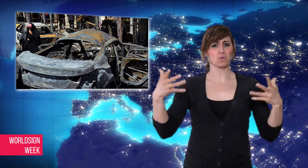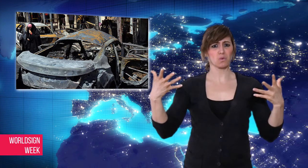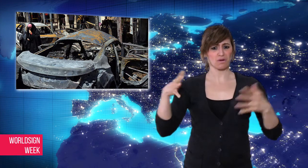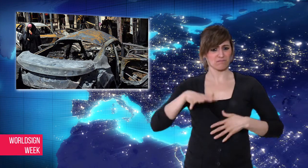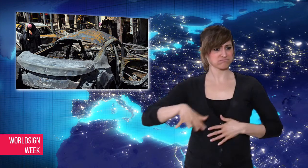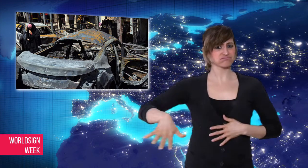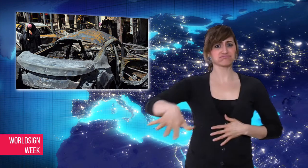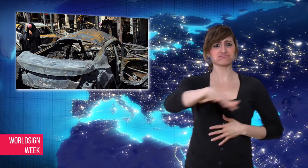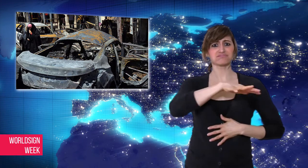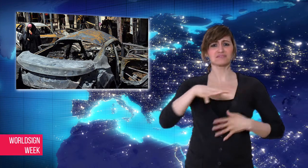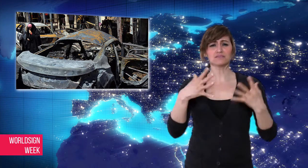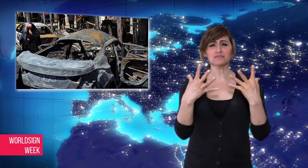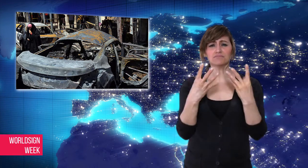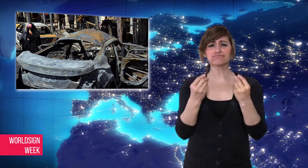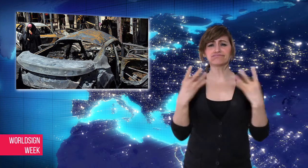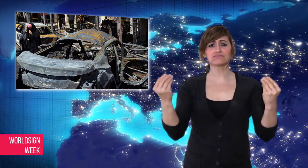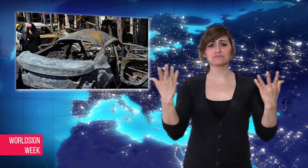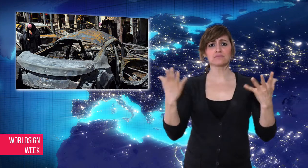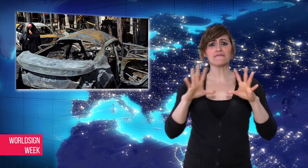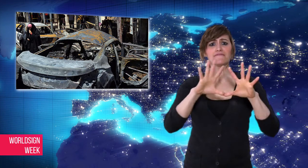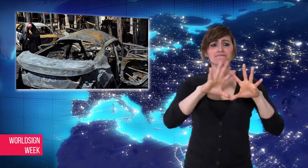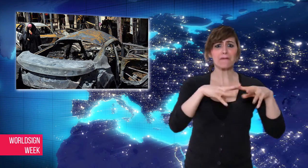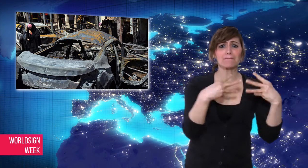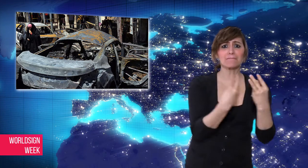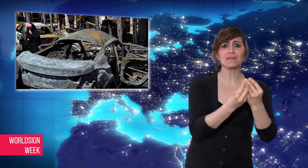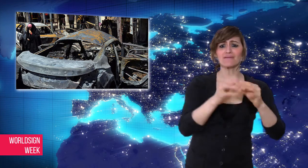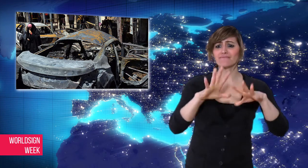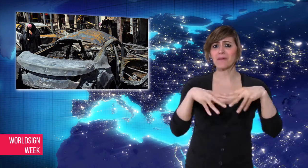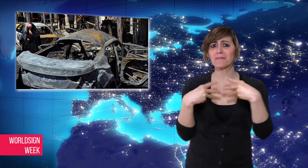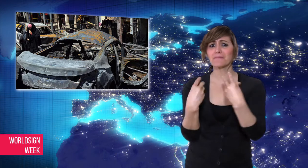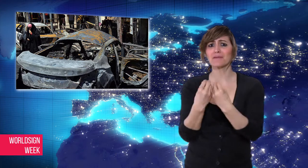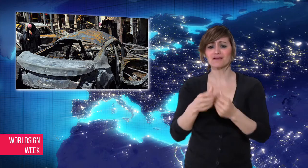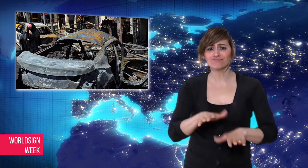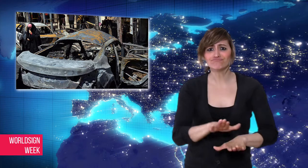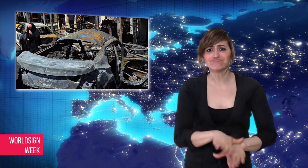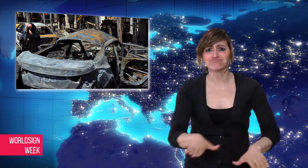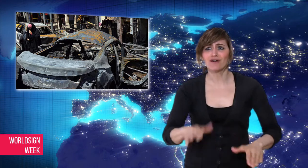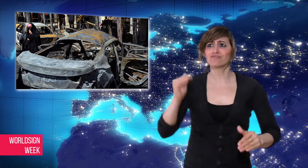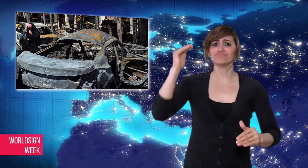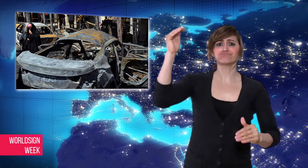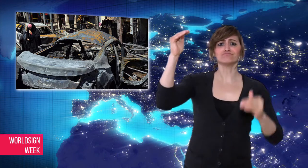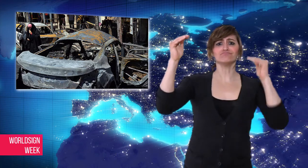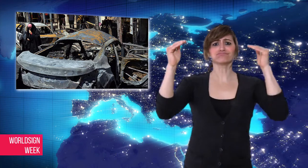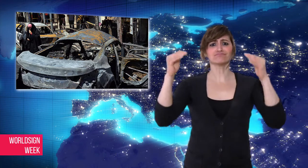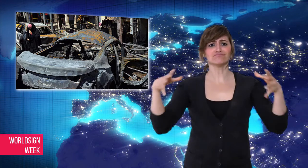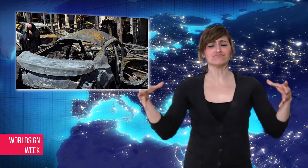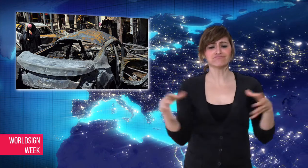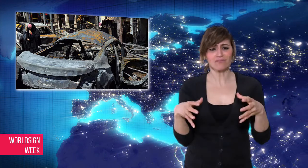targeted families and old people.